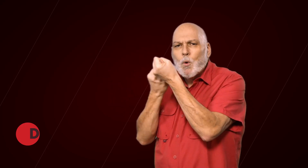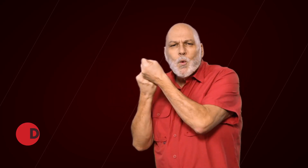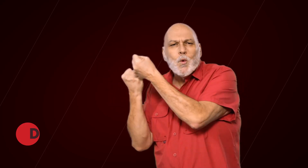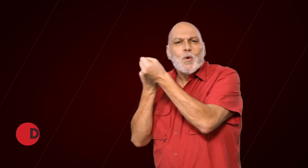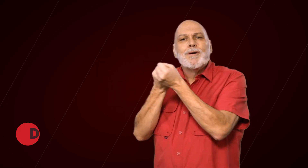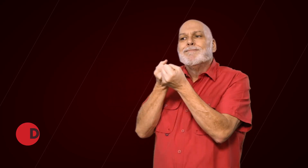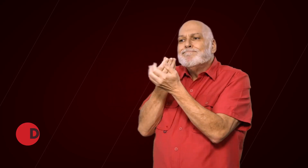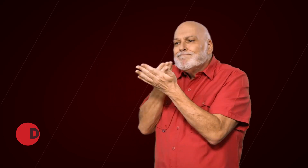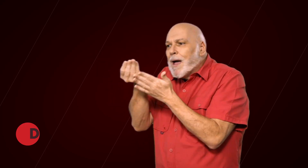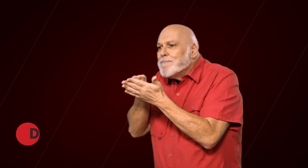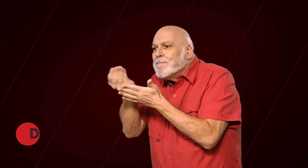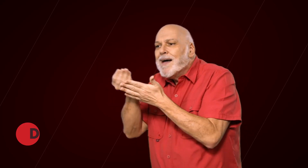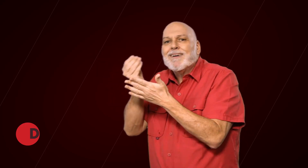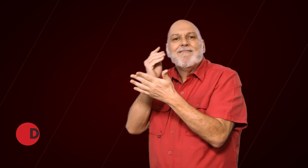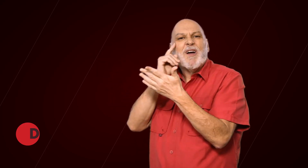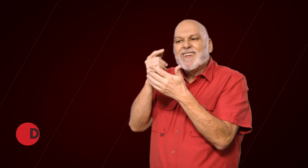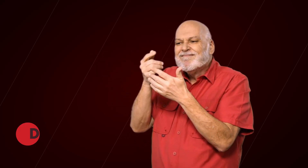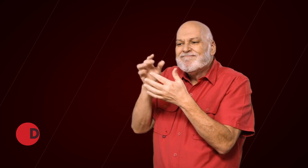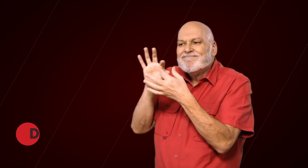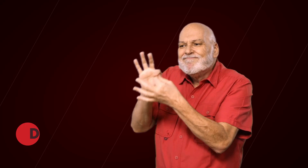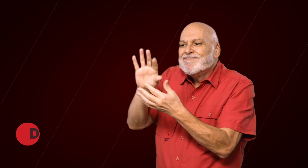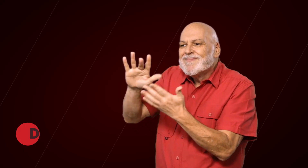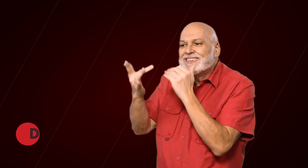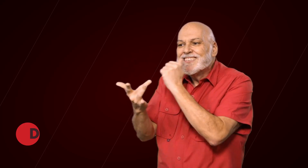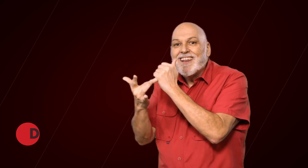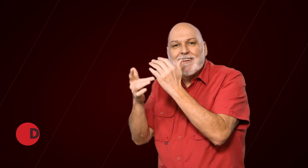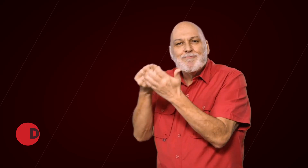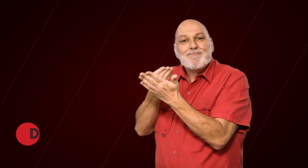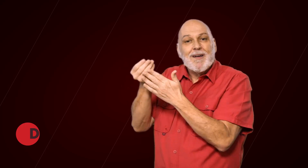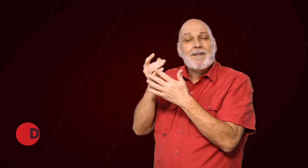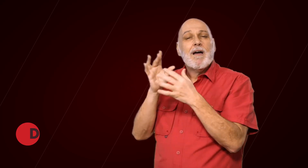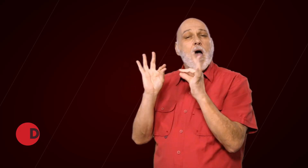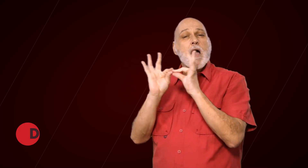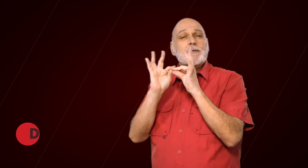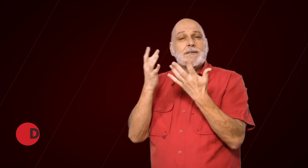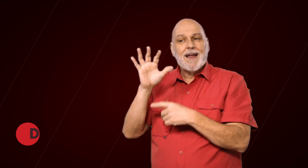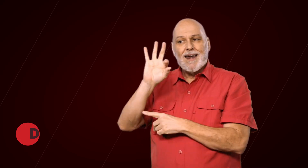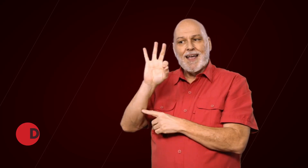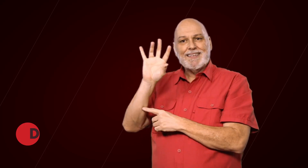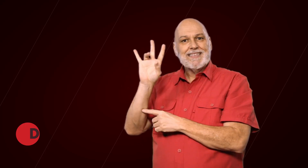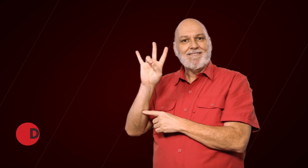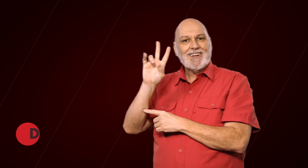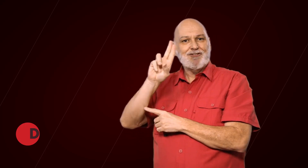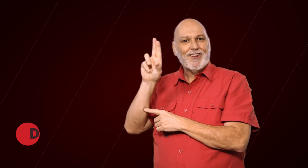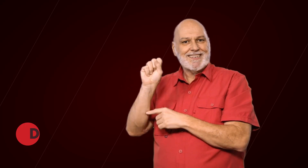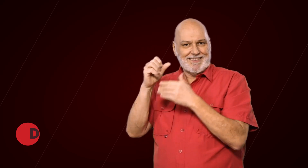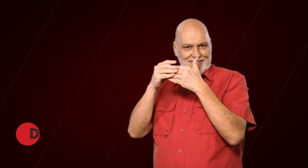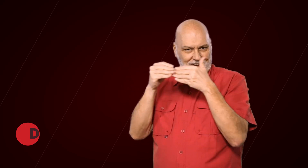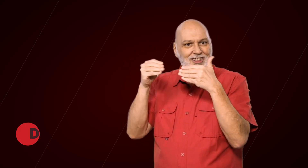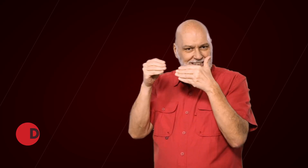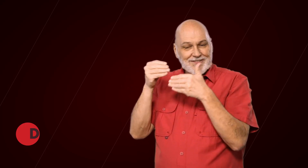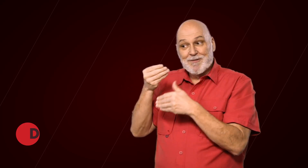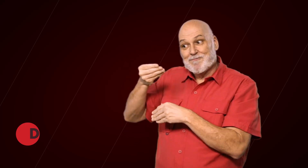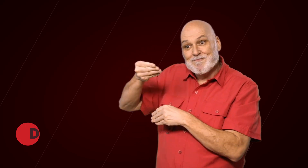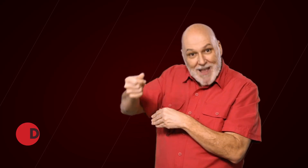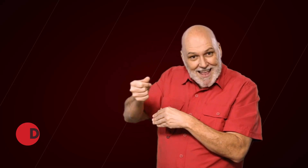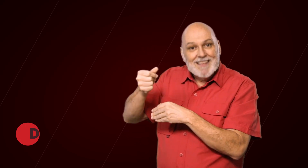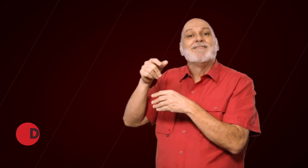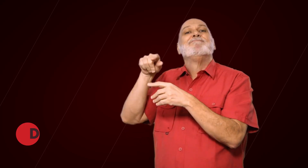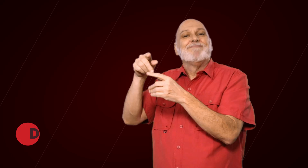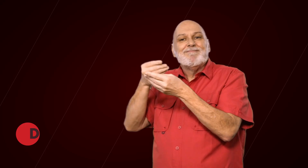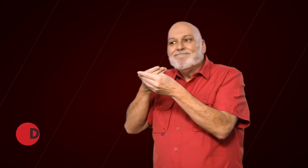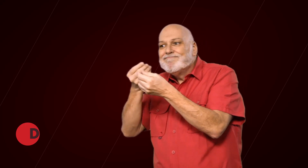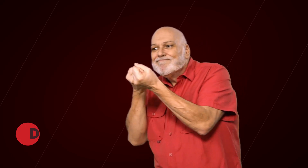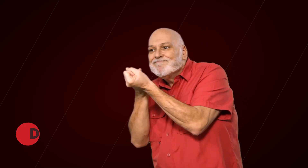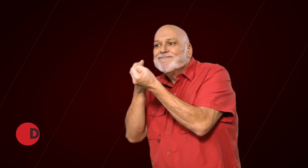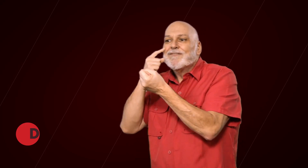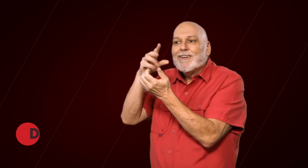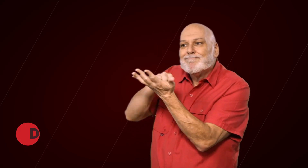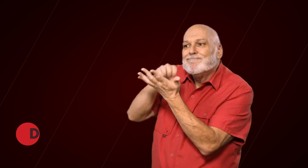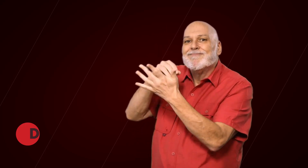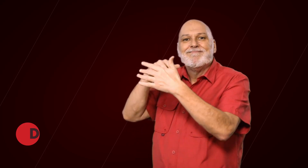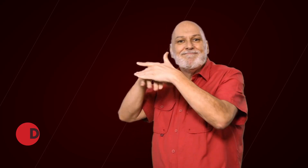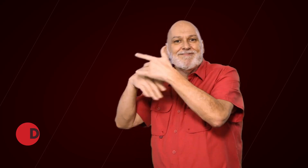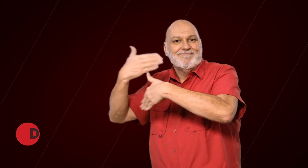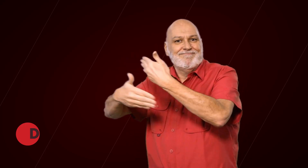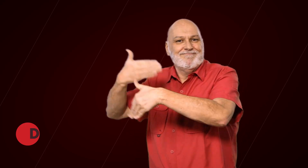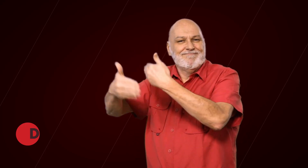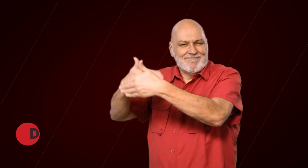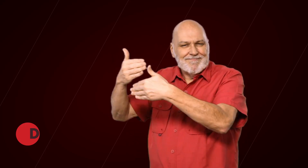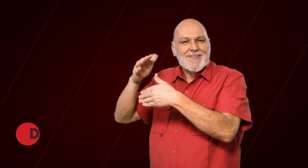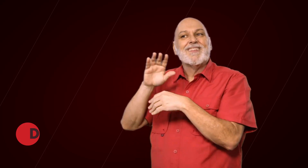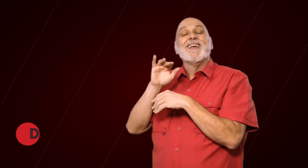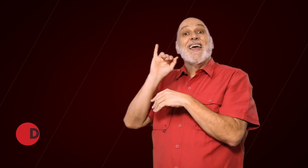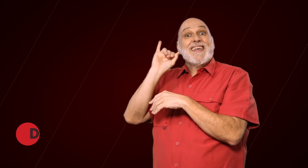The second GoFounders group is enlisting supporters to purchase